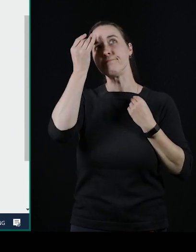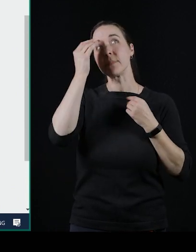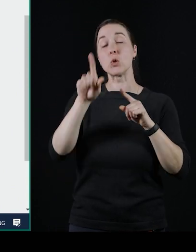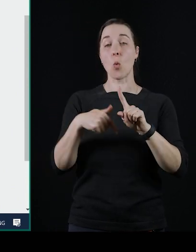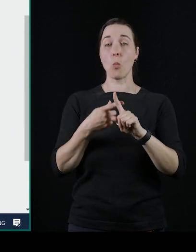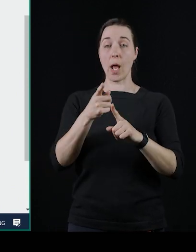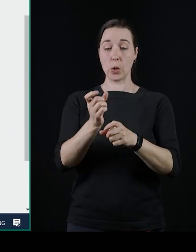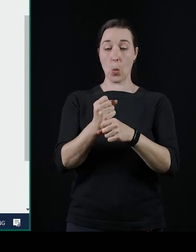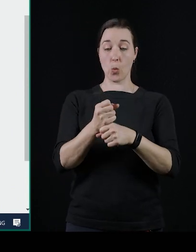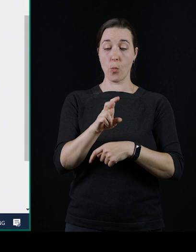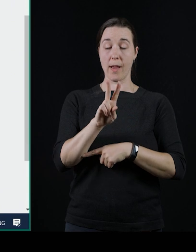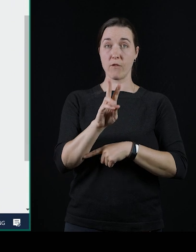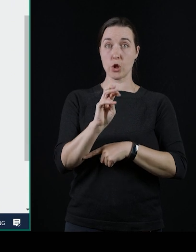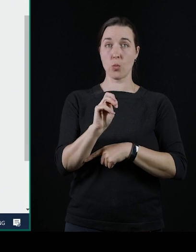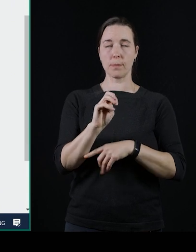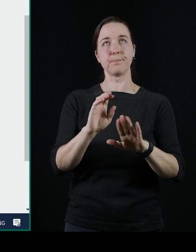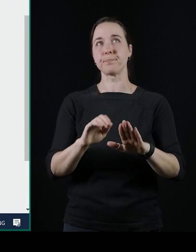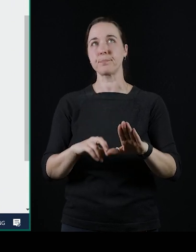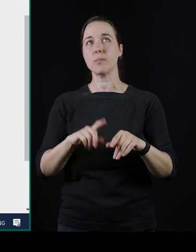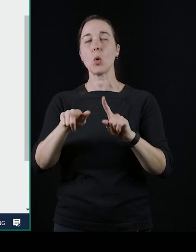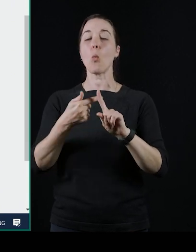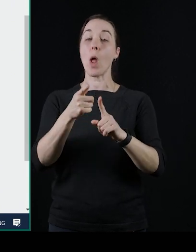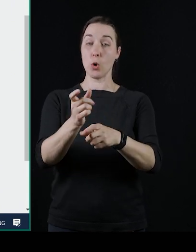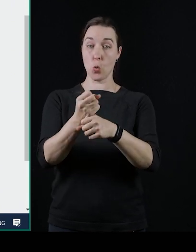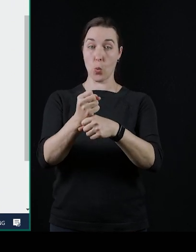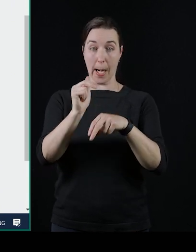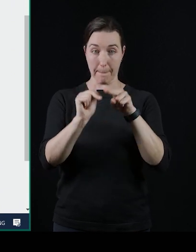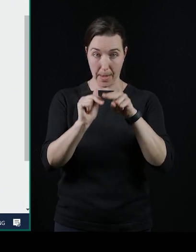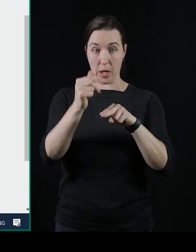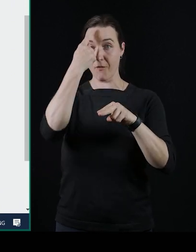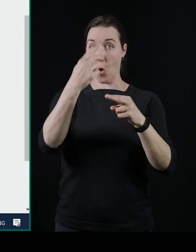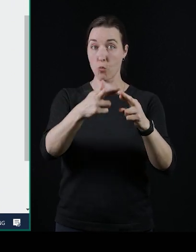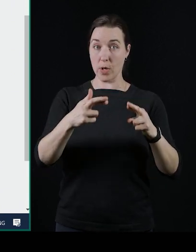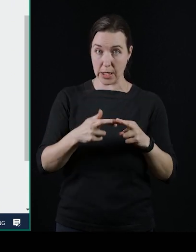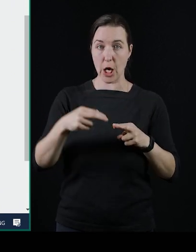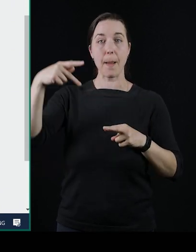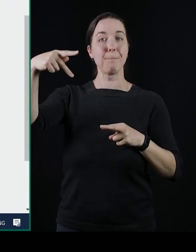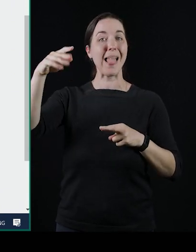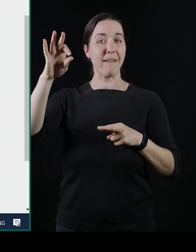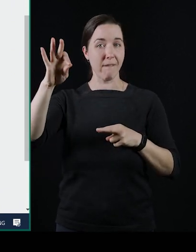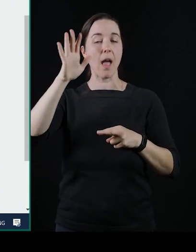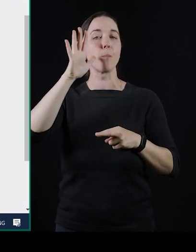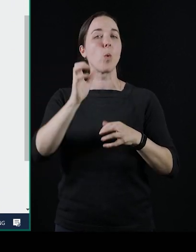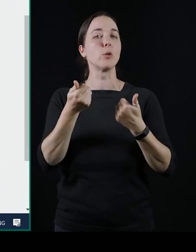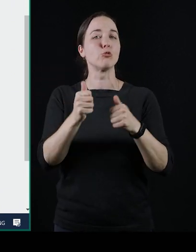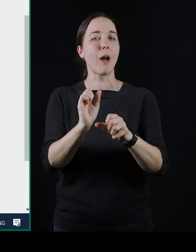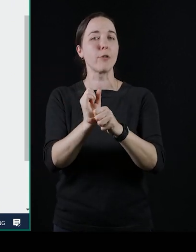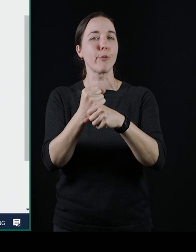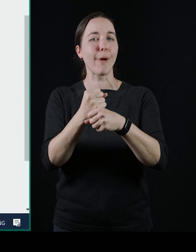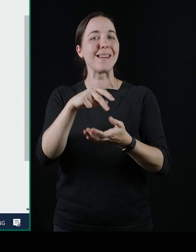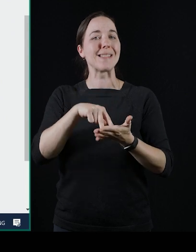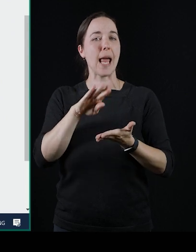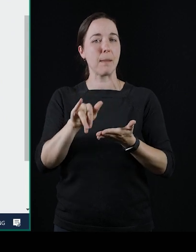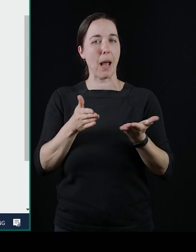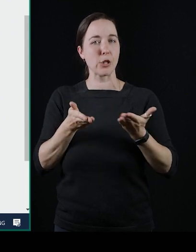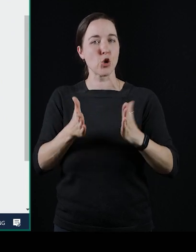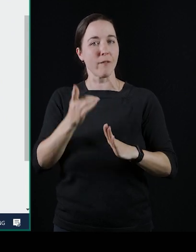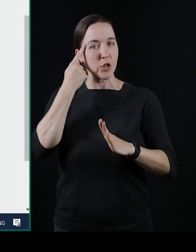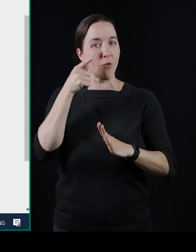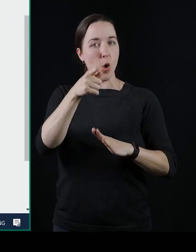So when you create a virtual machine, so when you create a built on region, right, PlayFab will try and create standby service for you